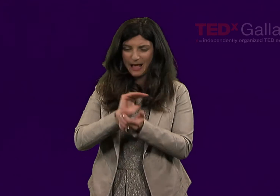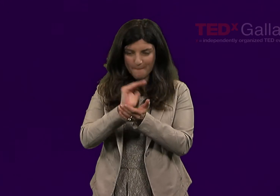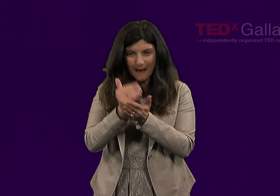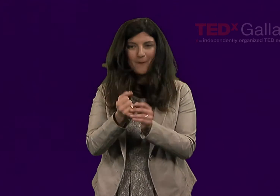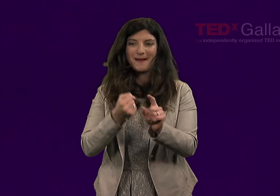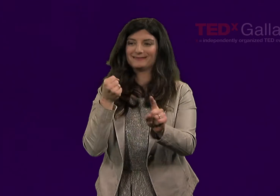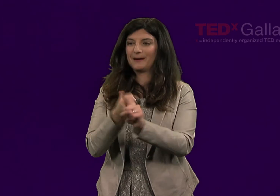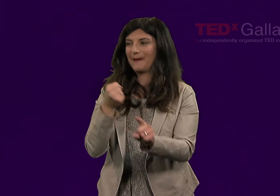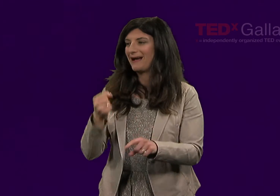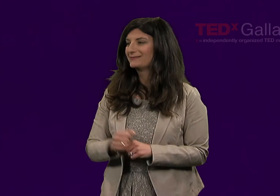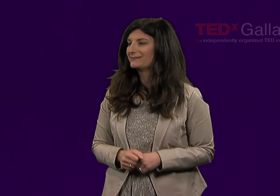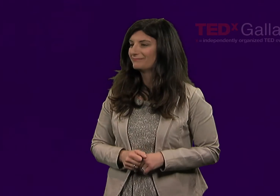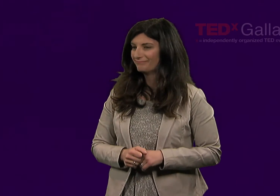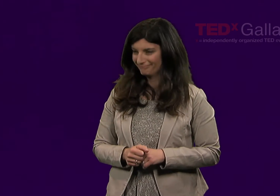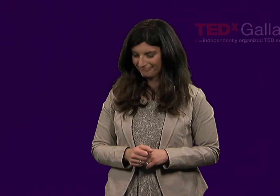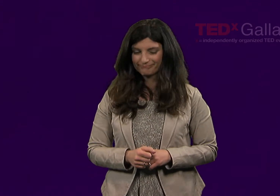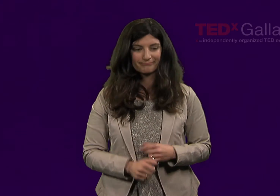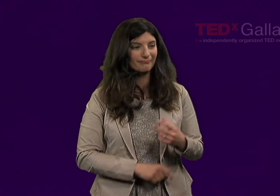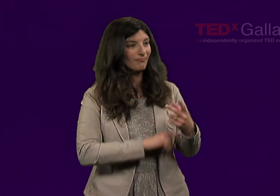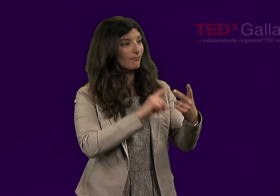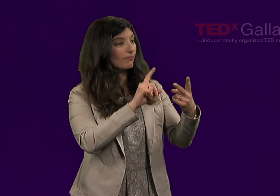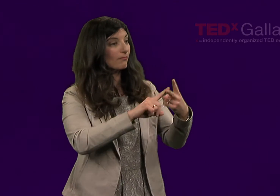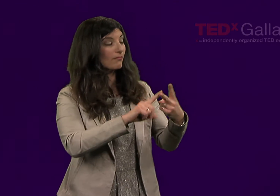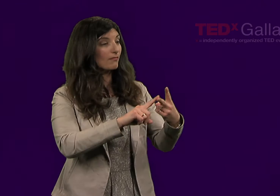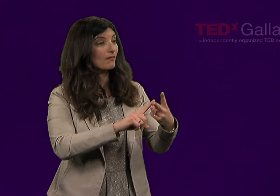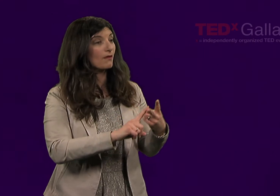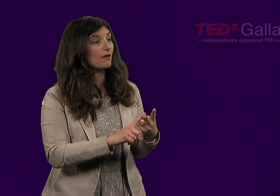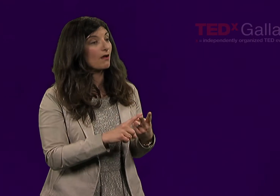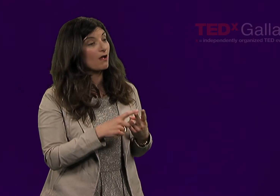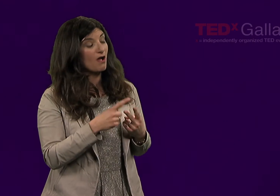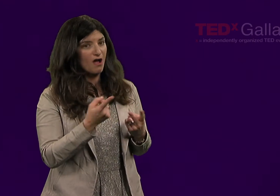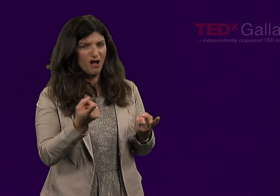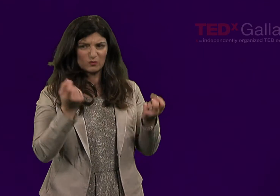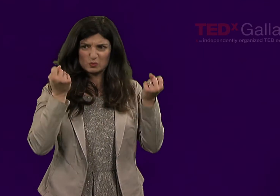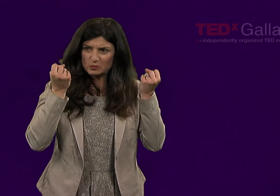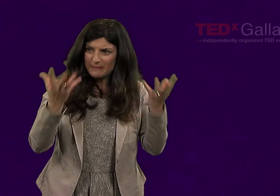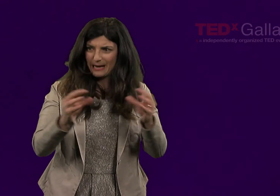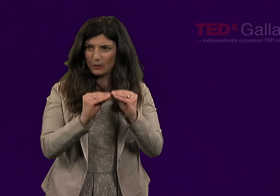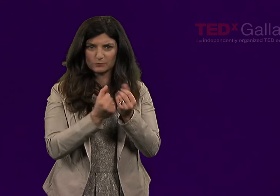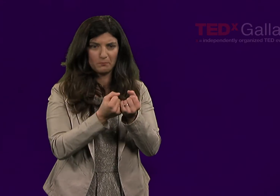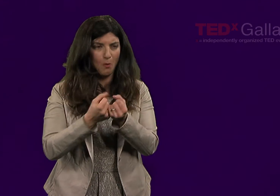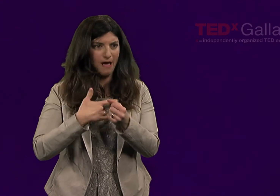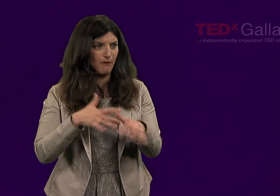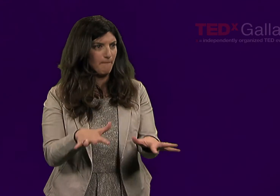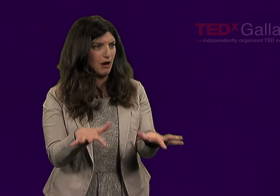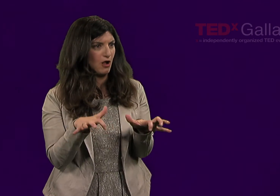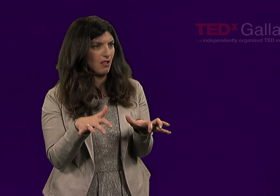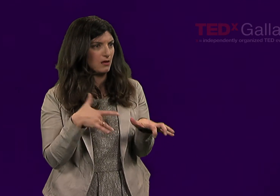giving any amount, regardless of the size, has the potential of making an impact. People also say they don't give